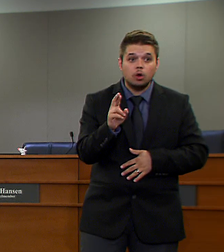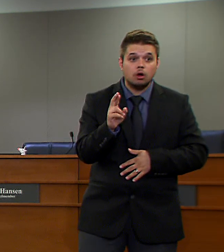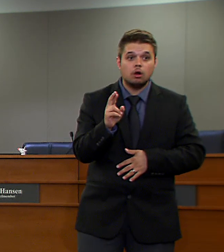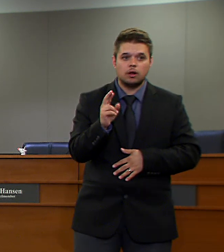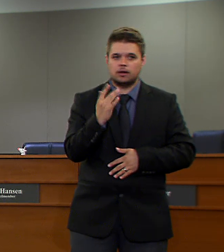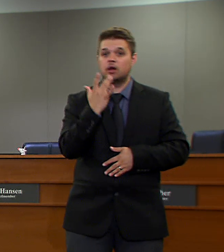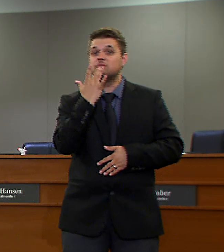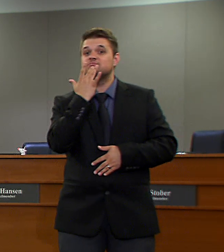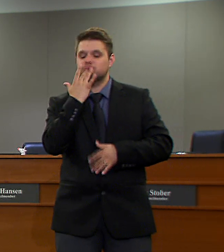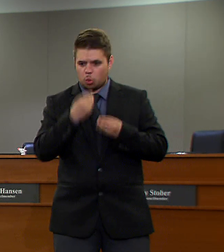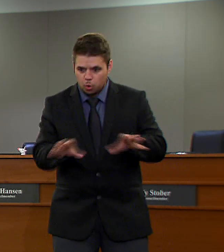smell.